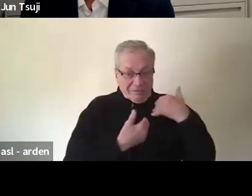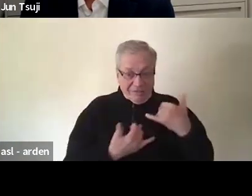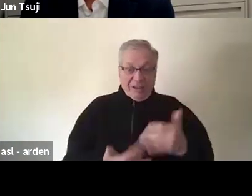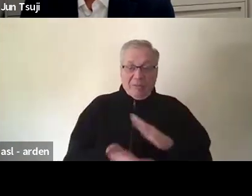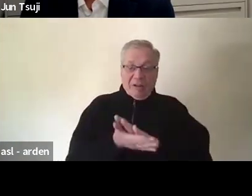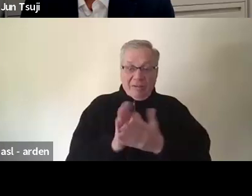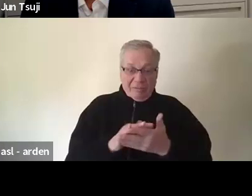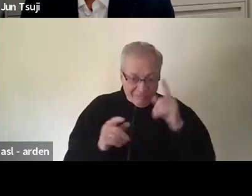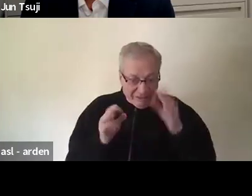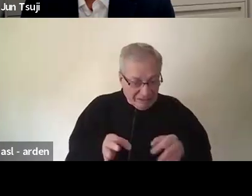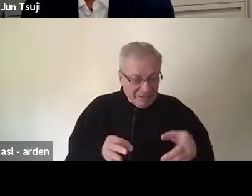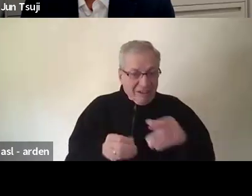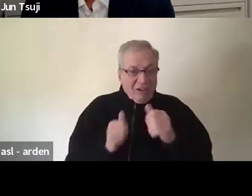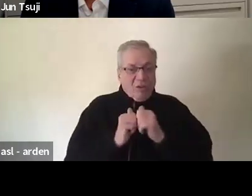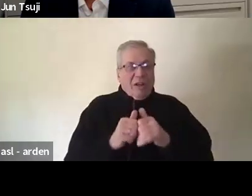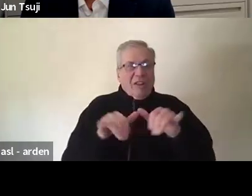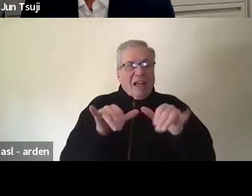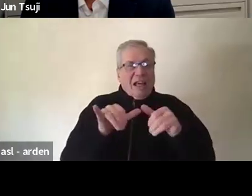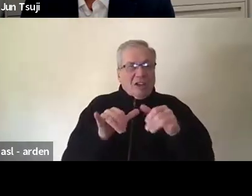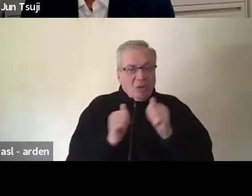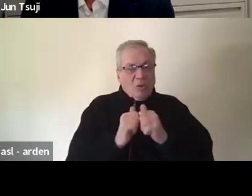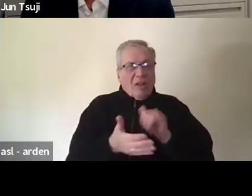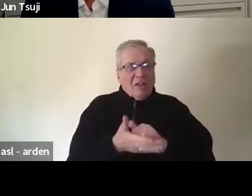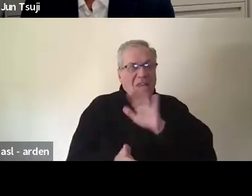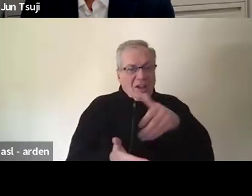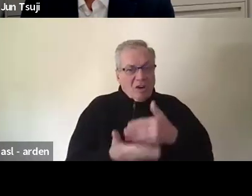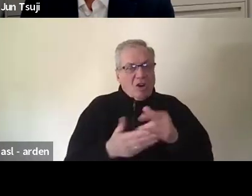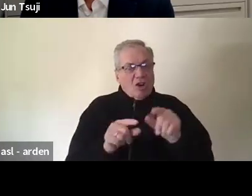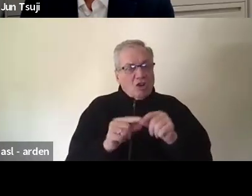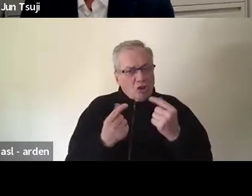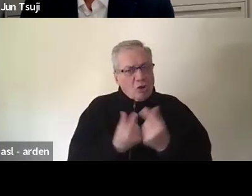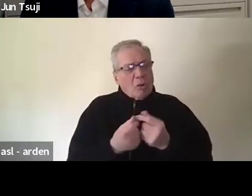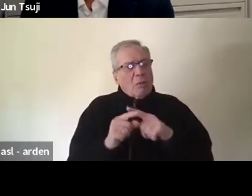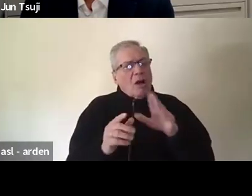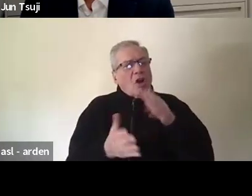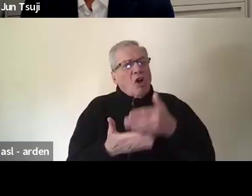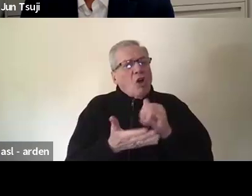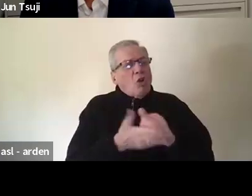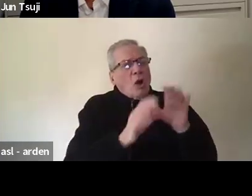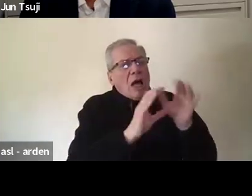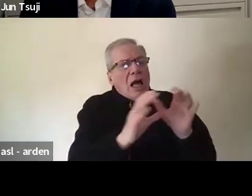had to make it work with that whole group. In those classes I have been developing first